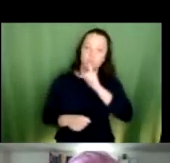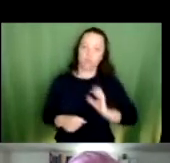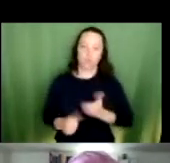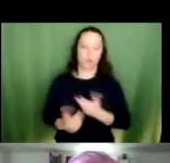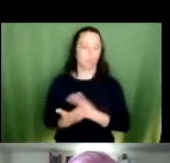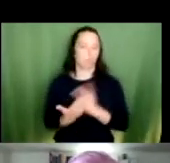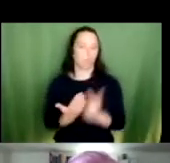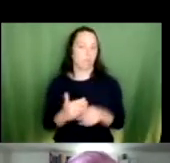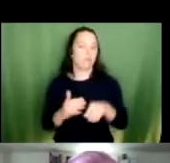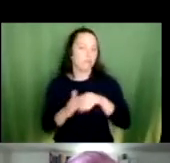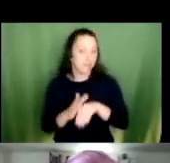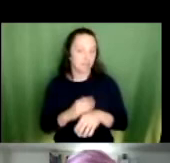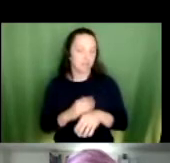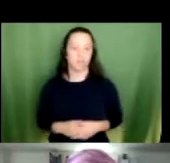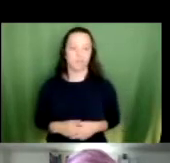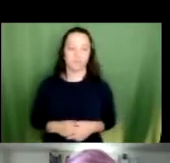Next slide please.